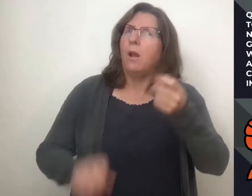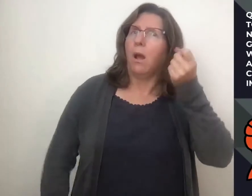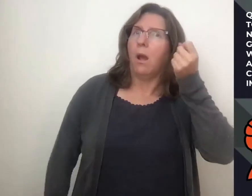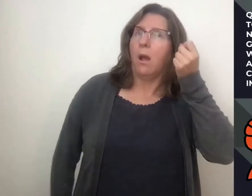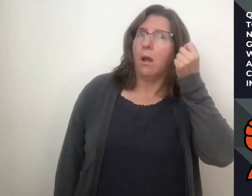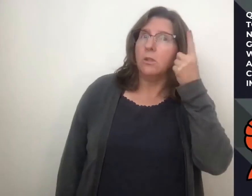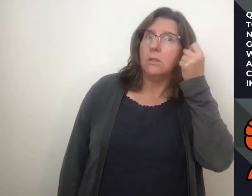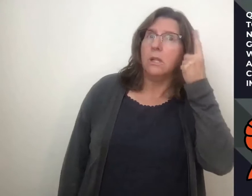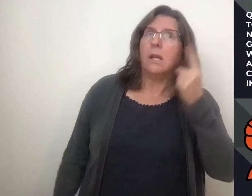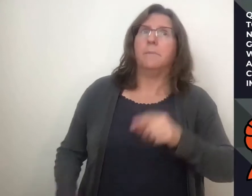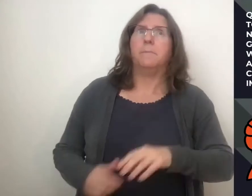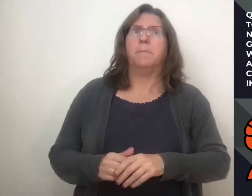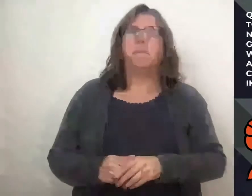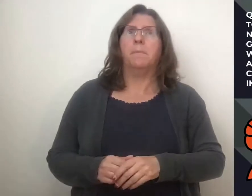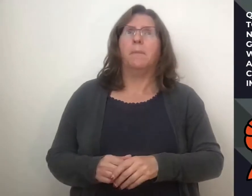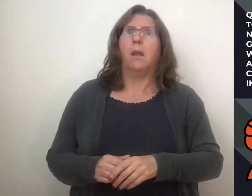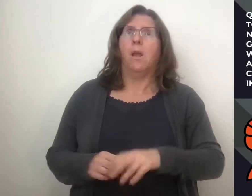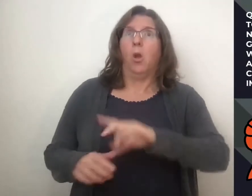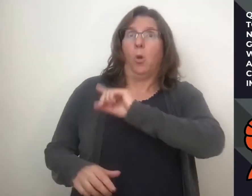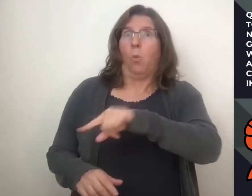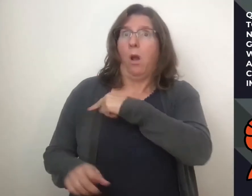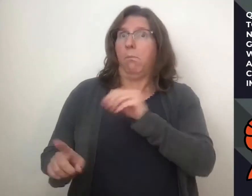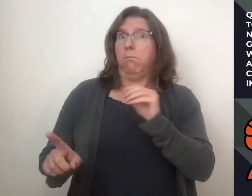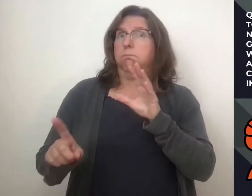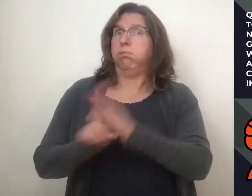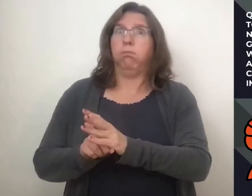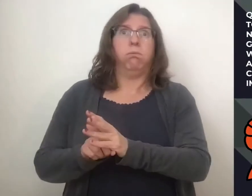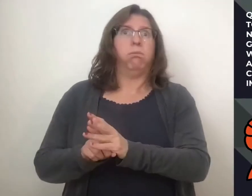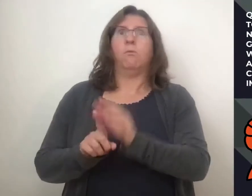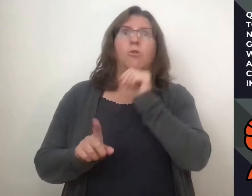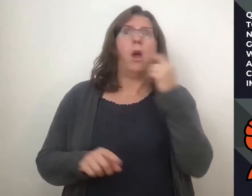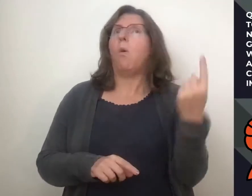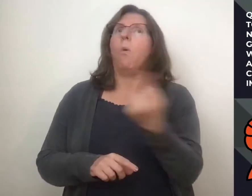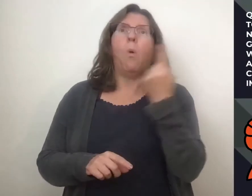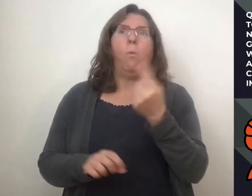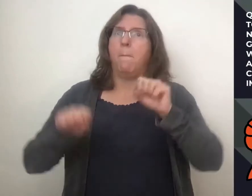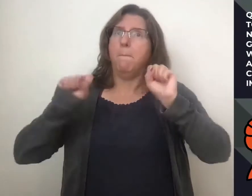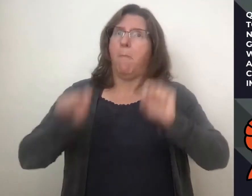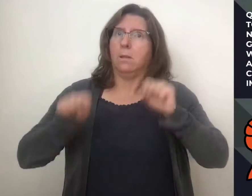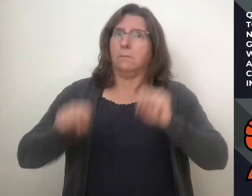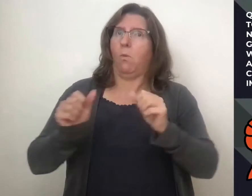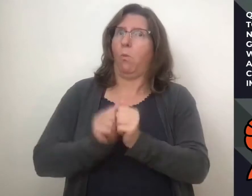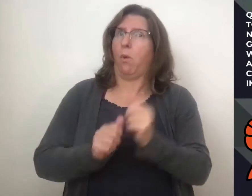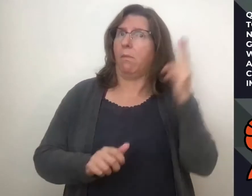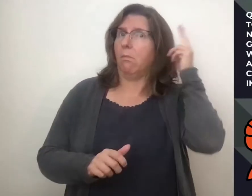Quality access to spoken languages is not 100% guaranteed with hearing aids and cochlear implants.